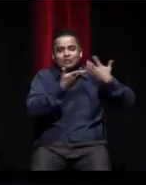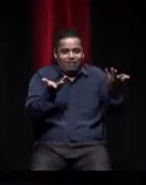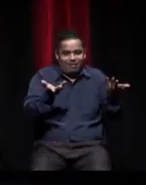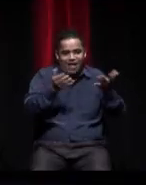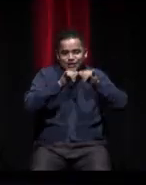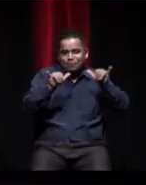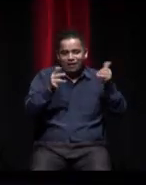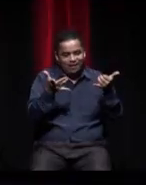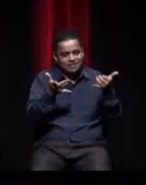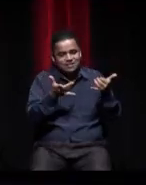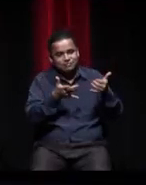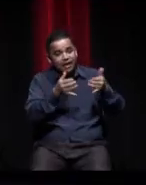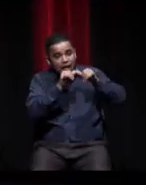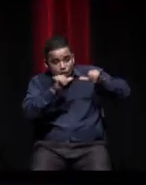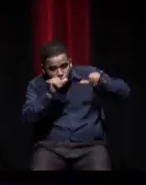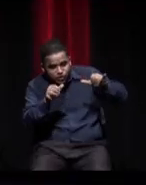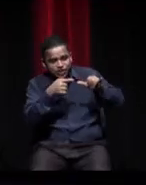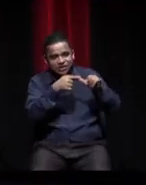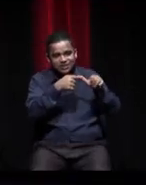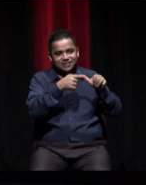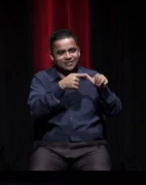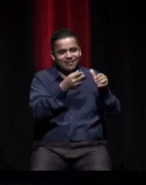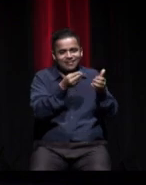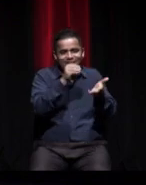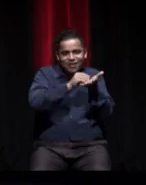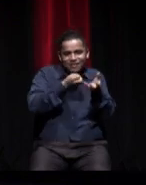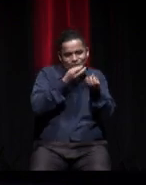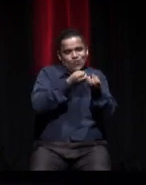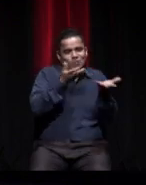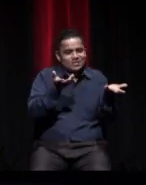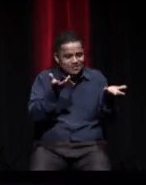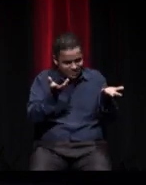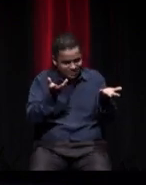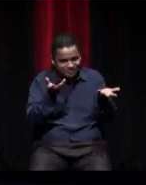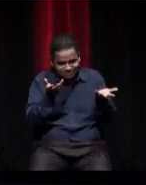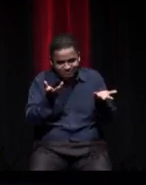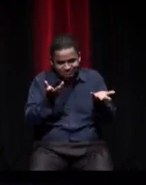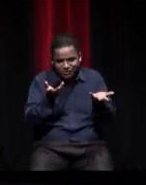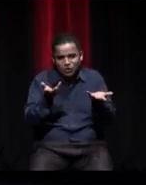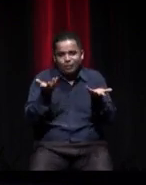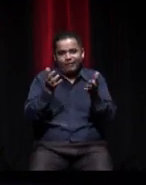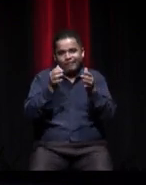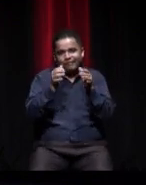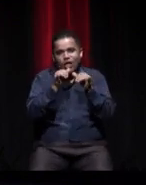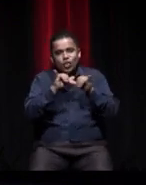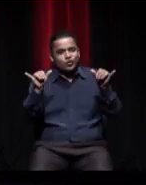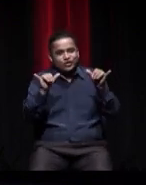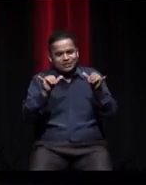Every news is incomplete. No news is complete.